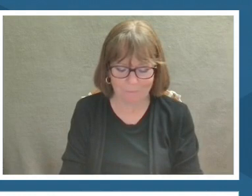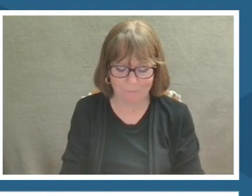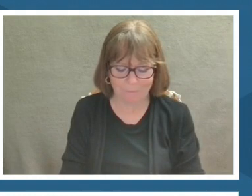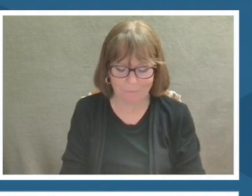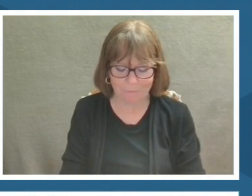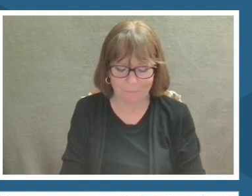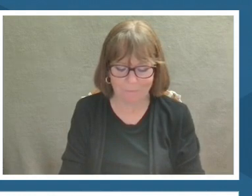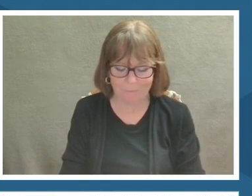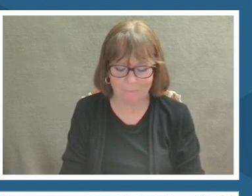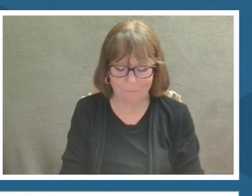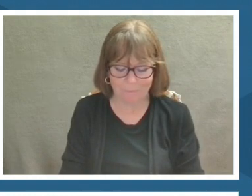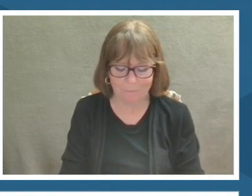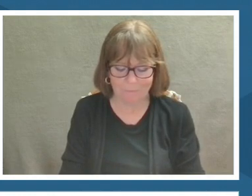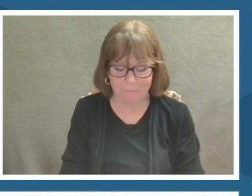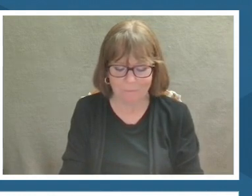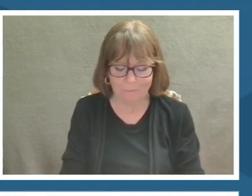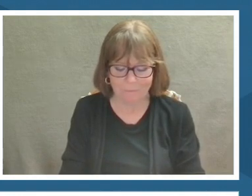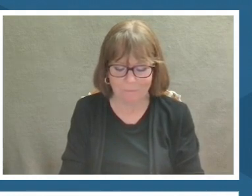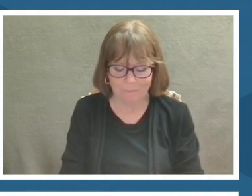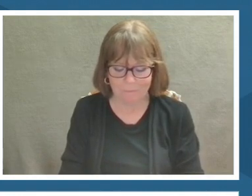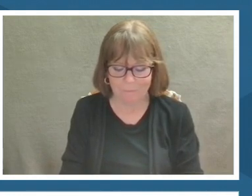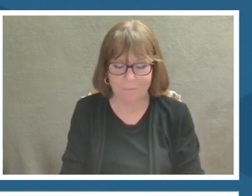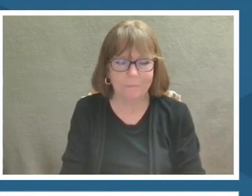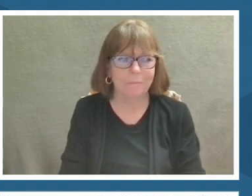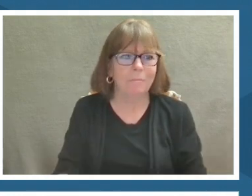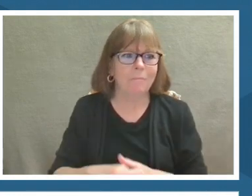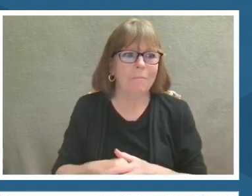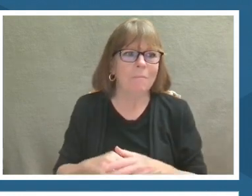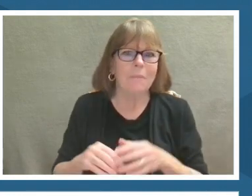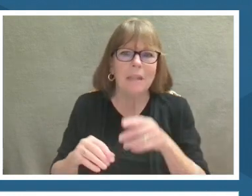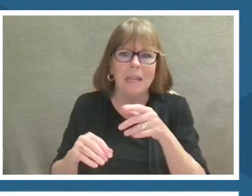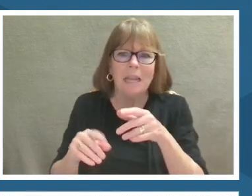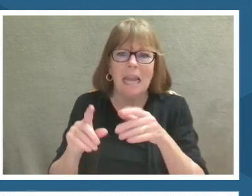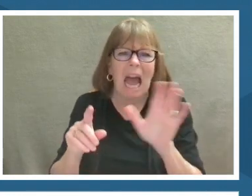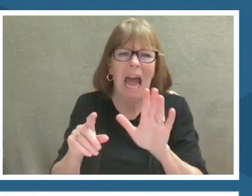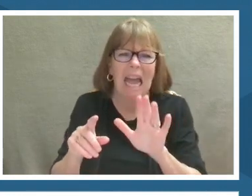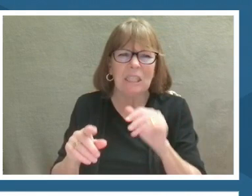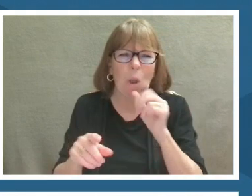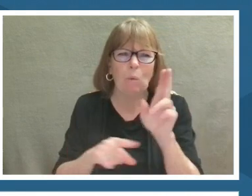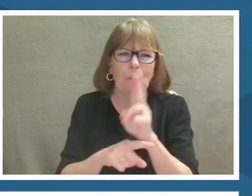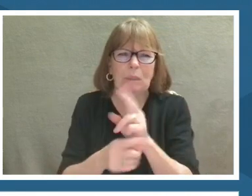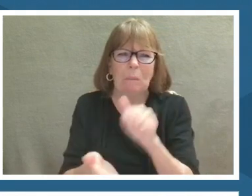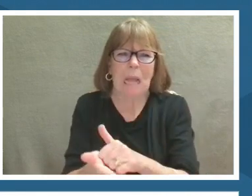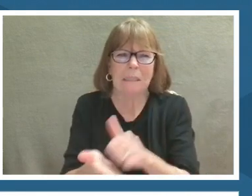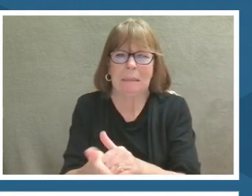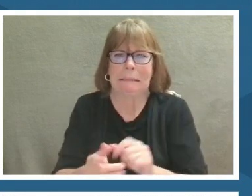essential impossible don't use that one